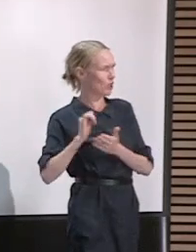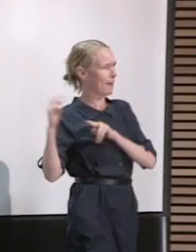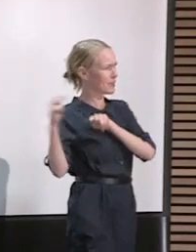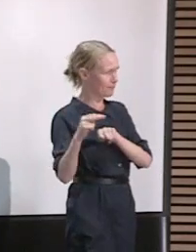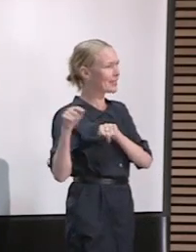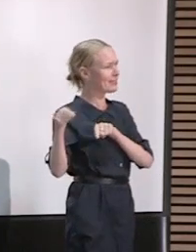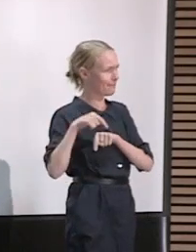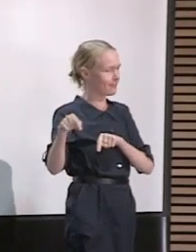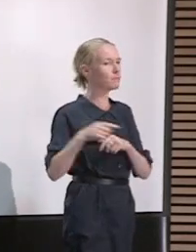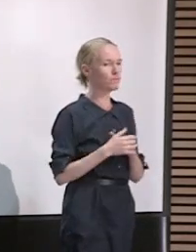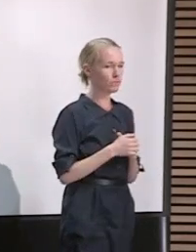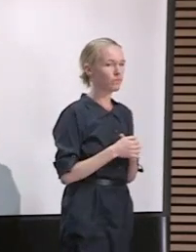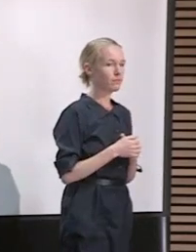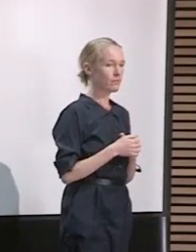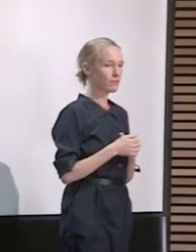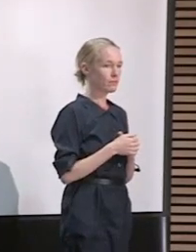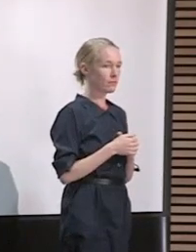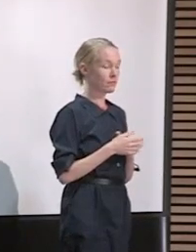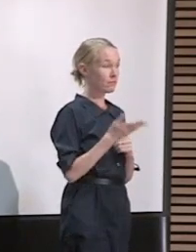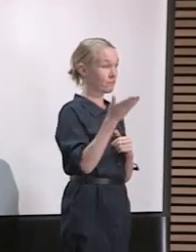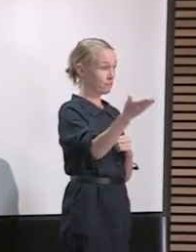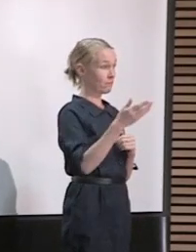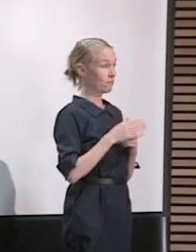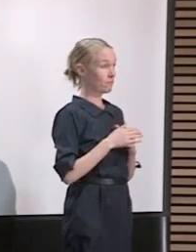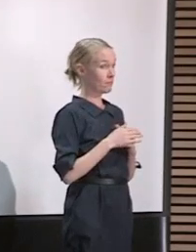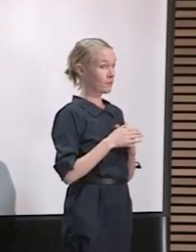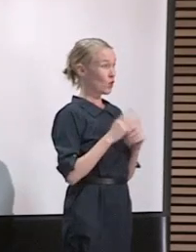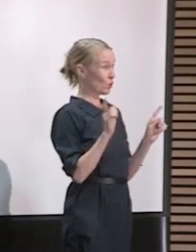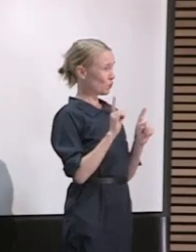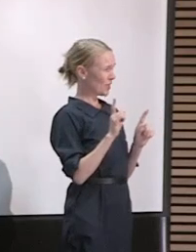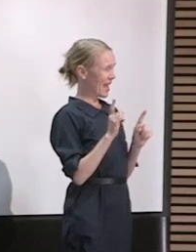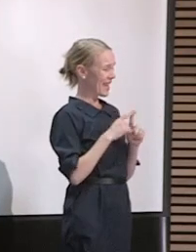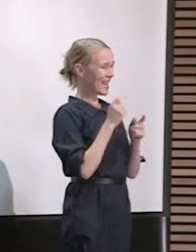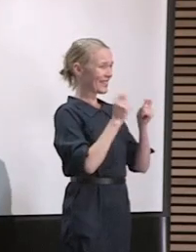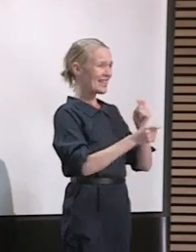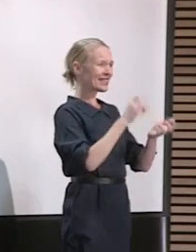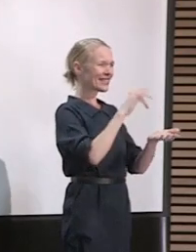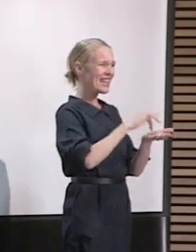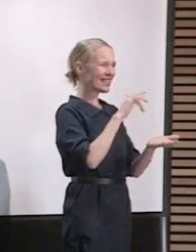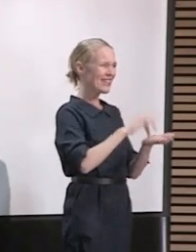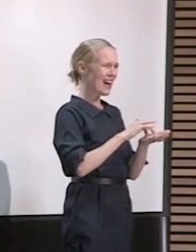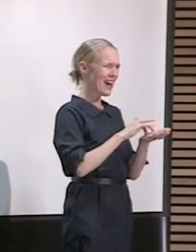Maori perspective into that as well, as do other ministers around the Cabinet table.